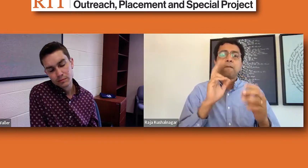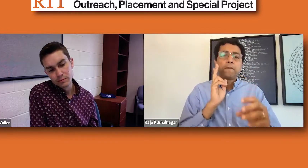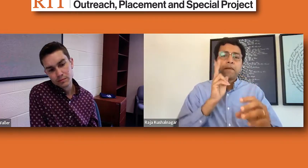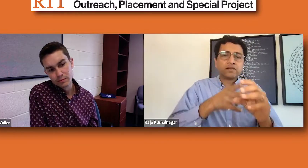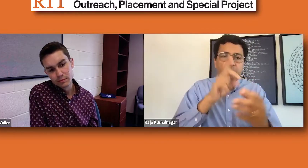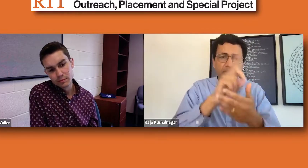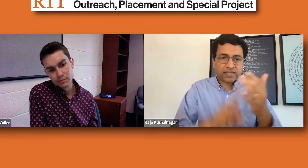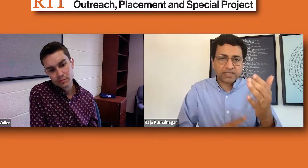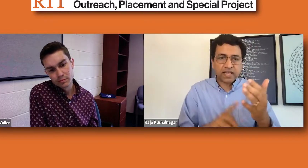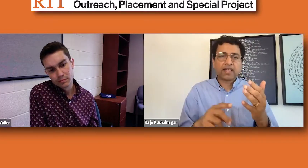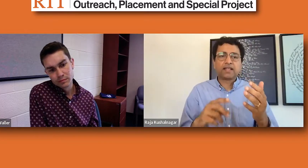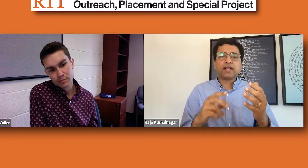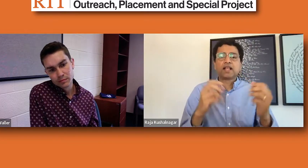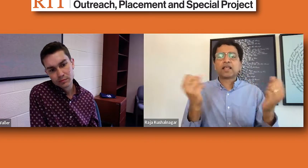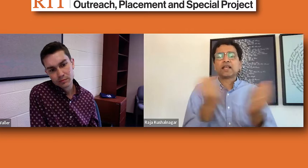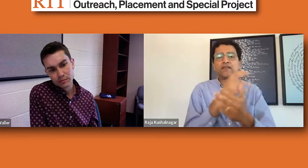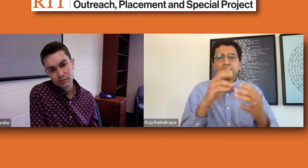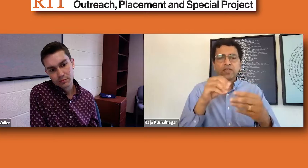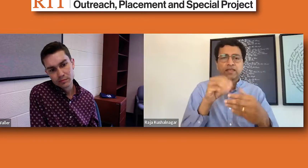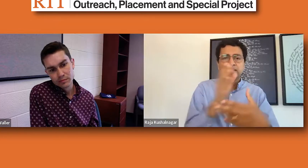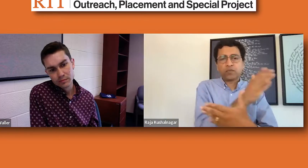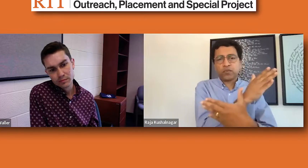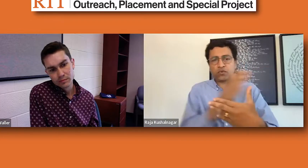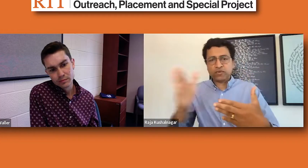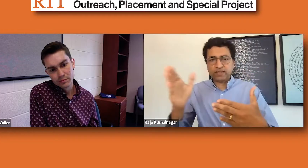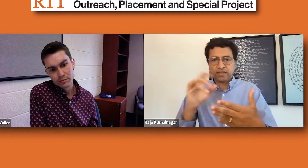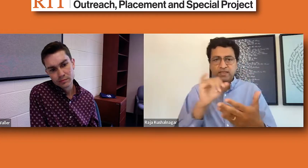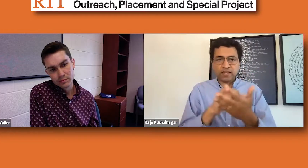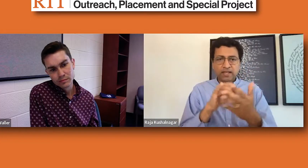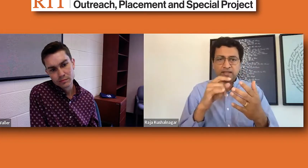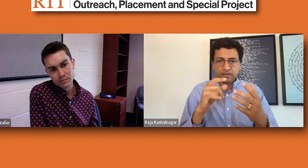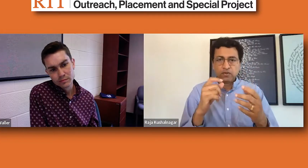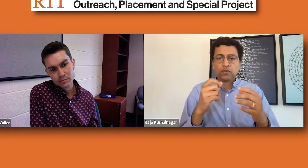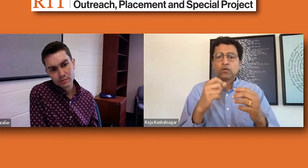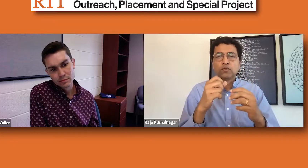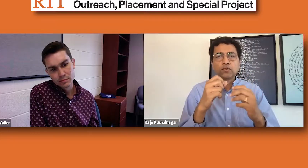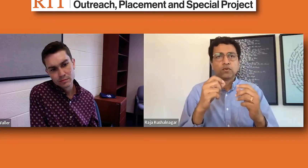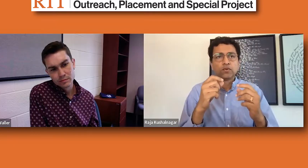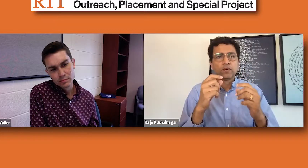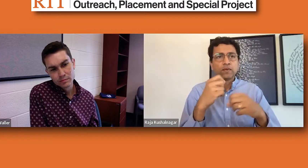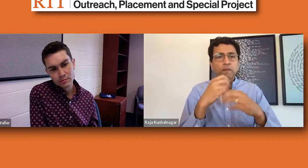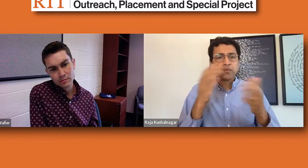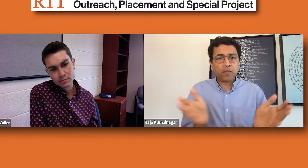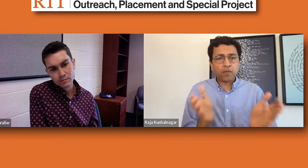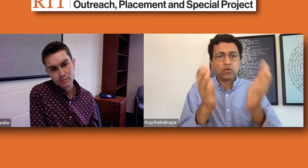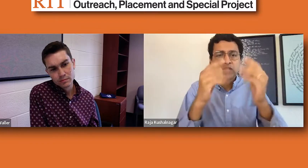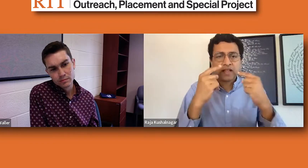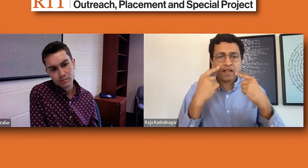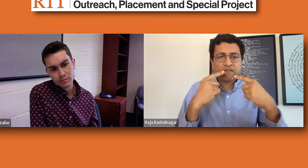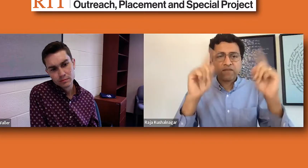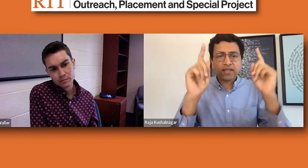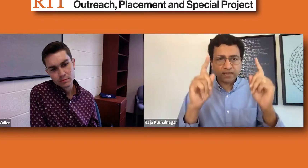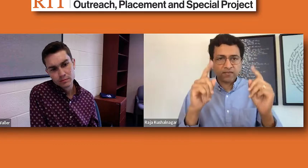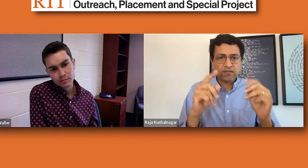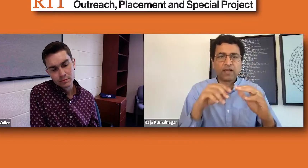a co-designing and participation in everything I did so that it ran the spectrum of diverse needs.